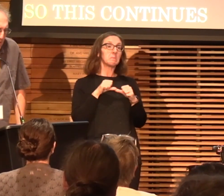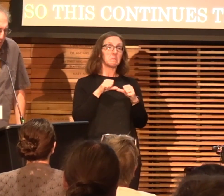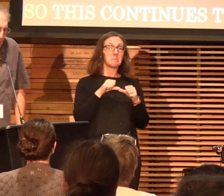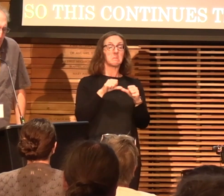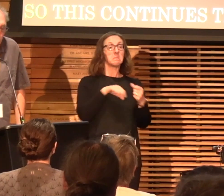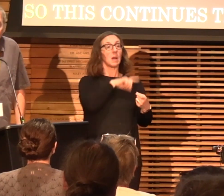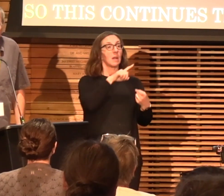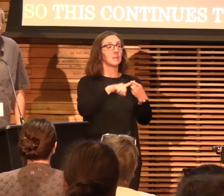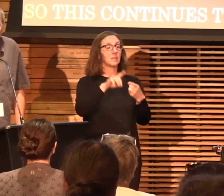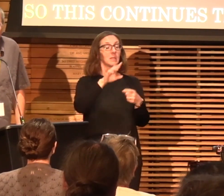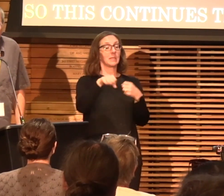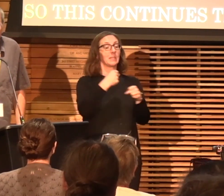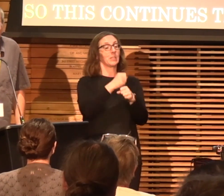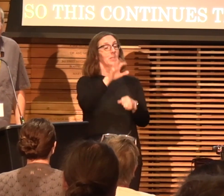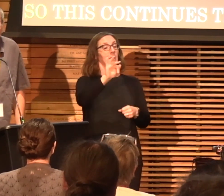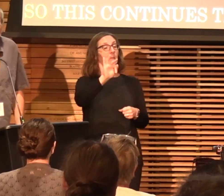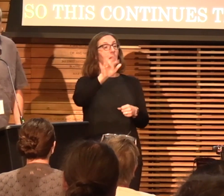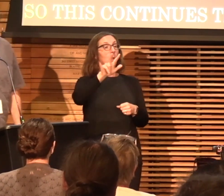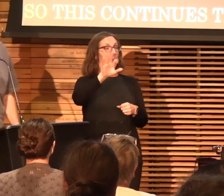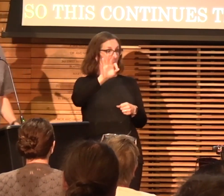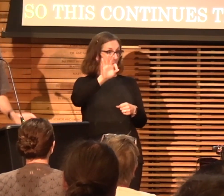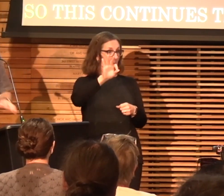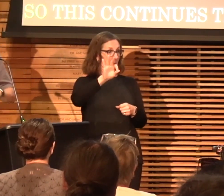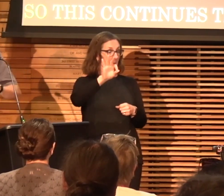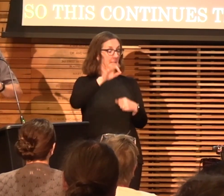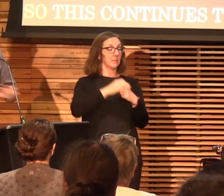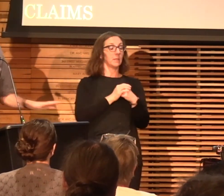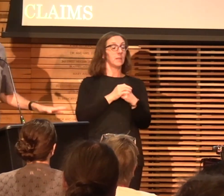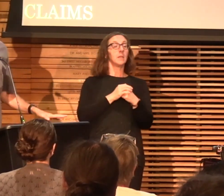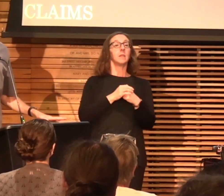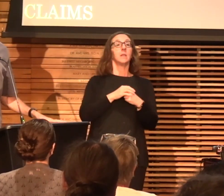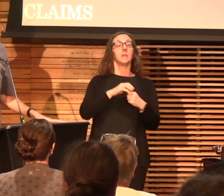Now, Joseph Lash claims that her politics have mellowed.